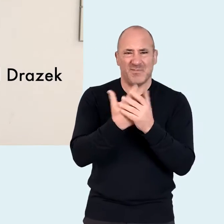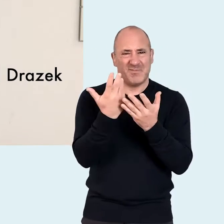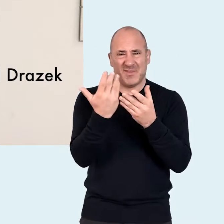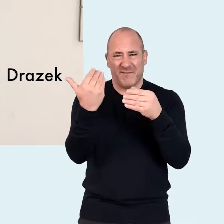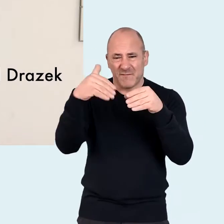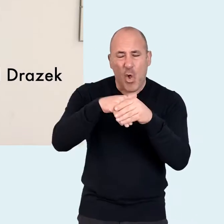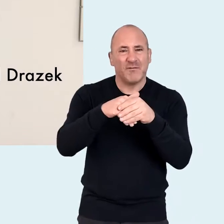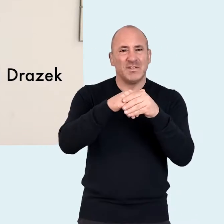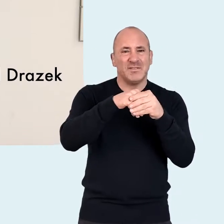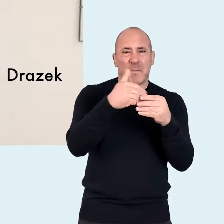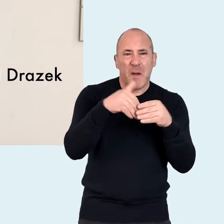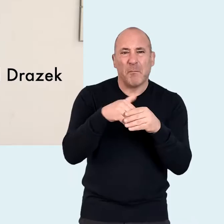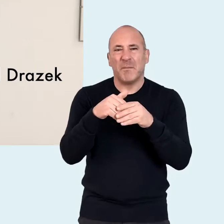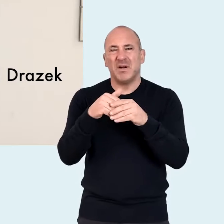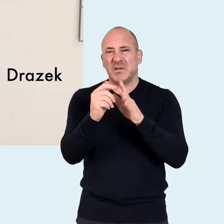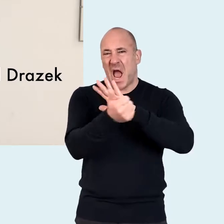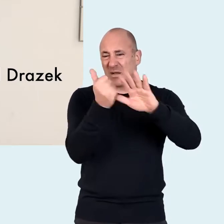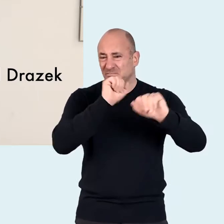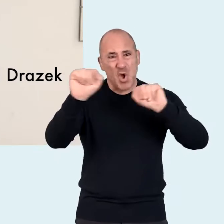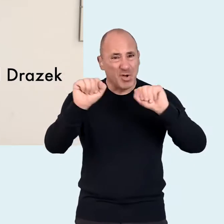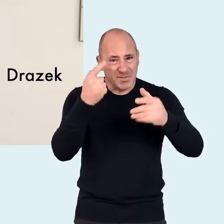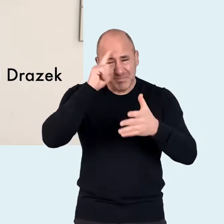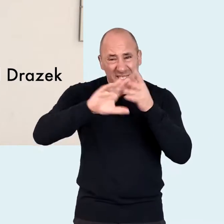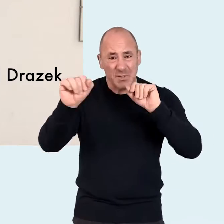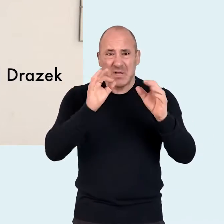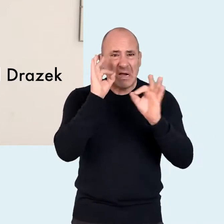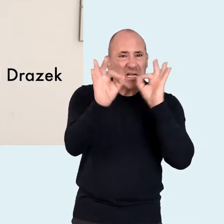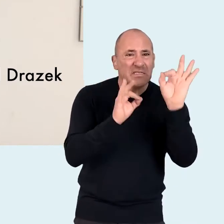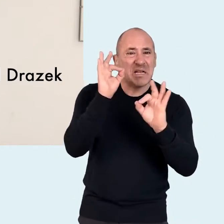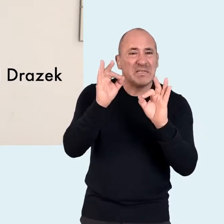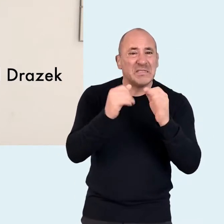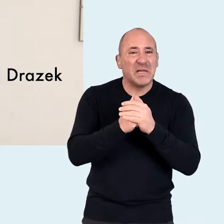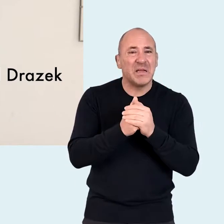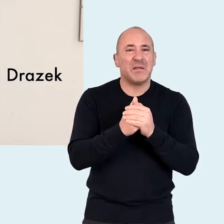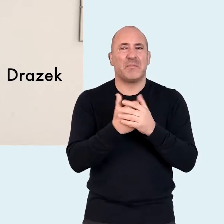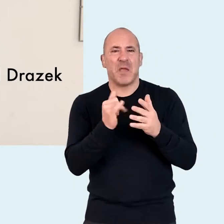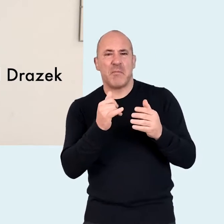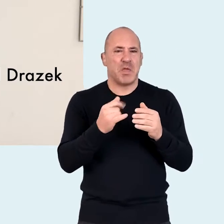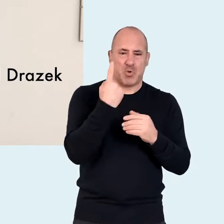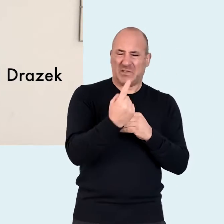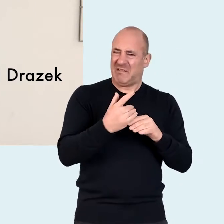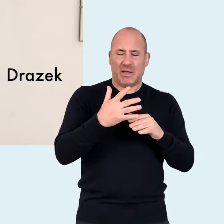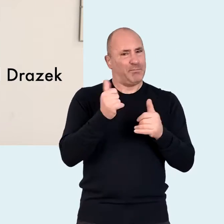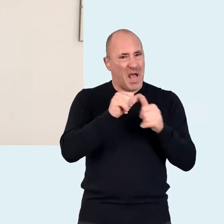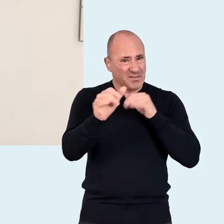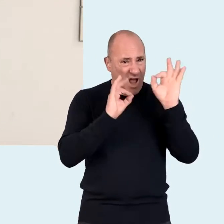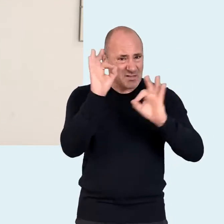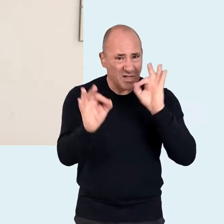or cast members are experts on their own experience. You might not be, so ask questions. Our job,